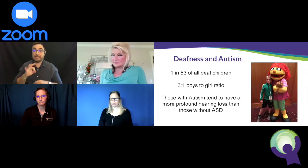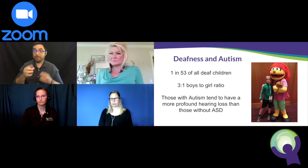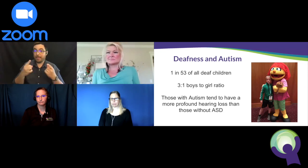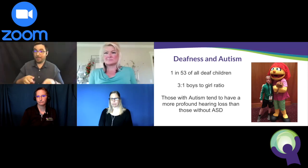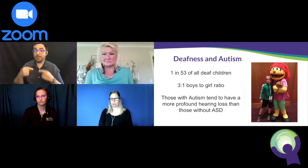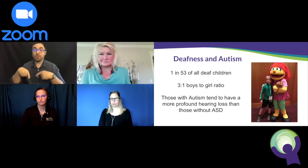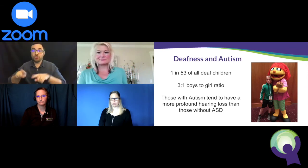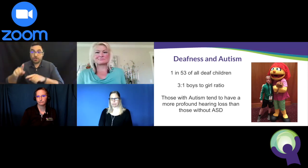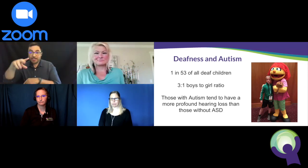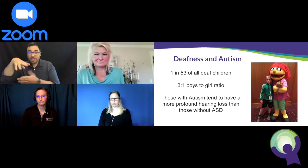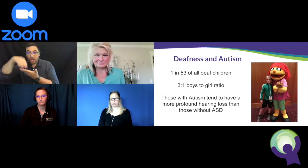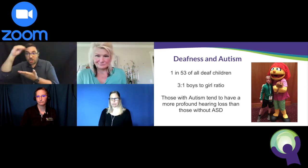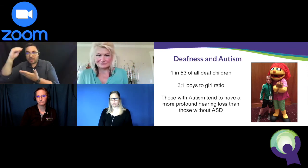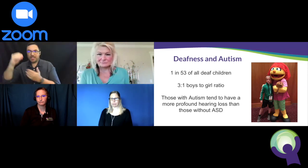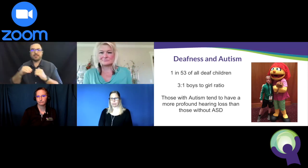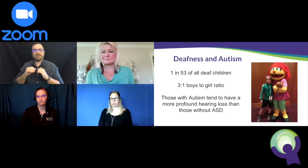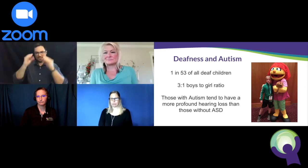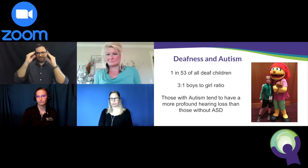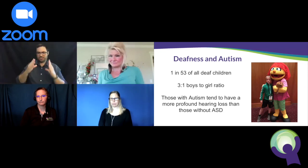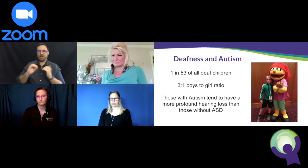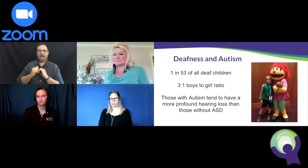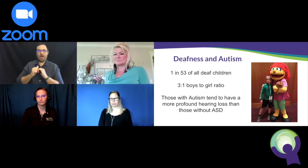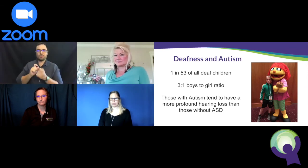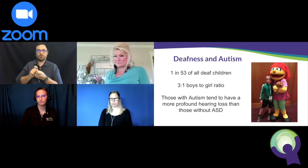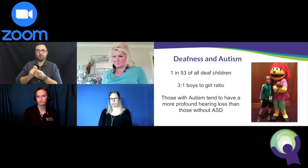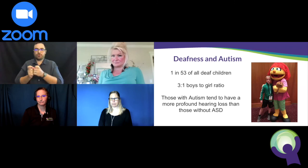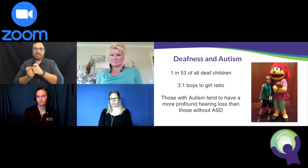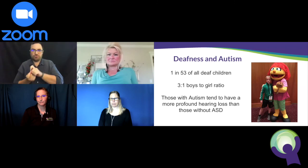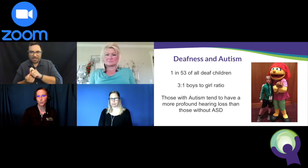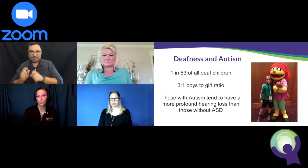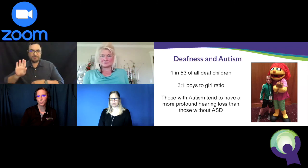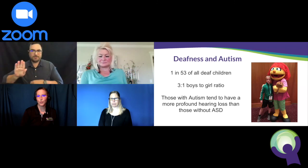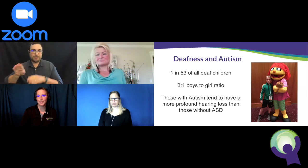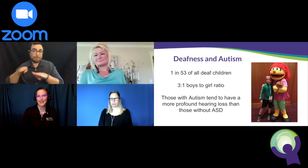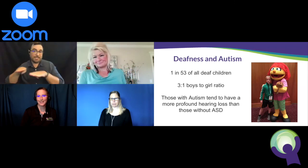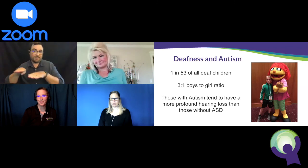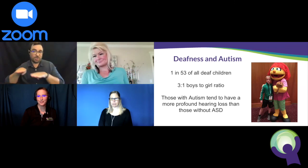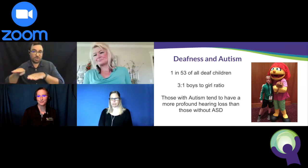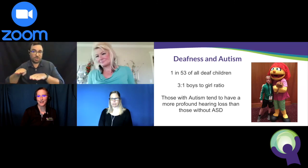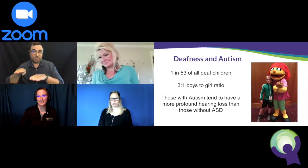How should teachers redirect these behaviors? Mary: Ooh, I'm going to hand that over to Ronda.